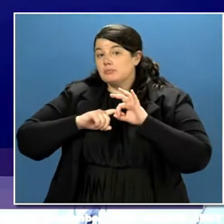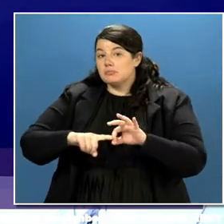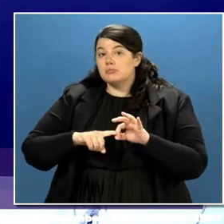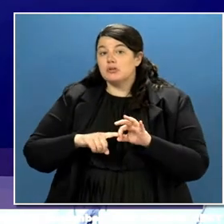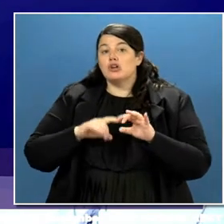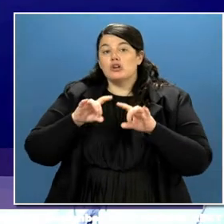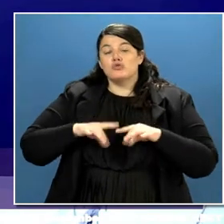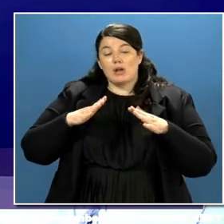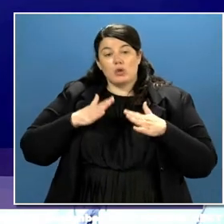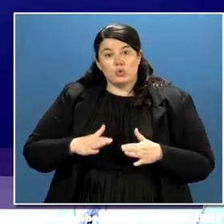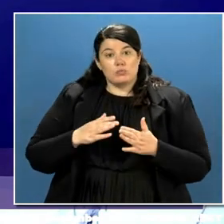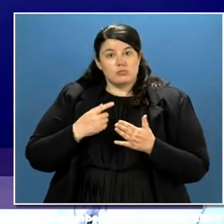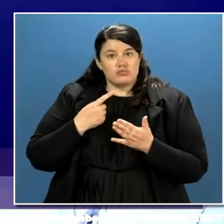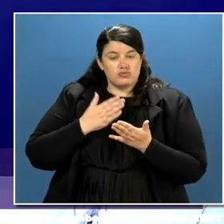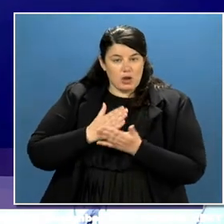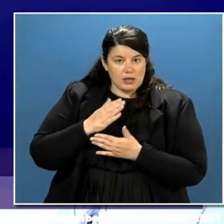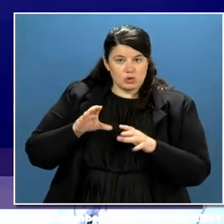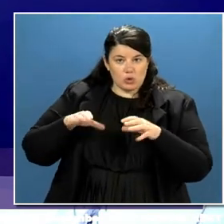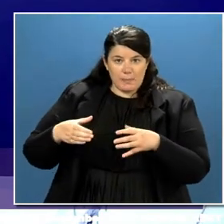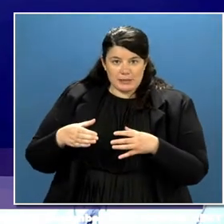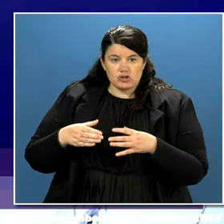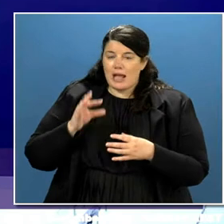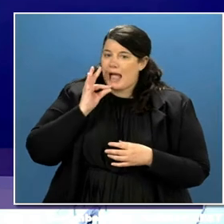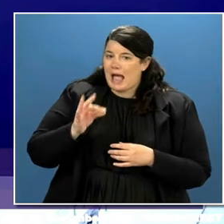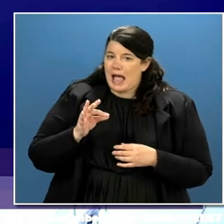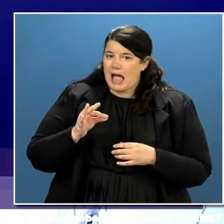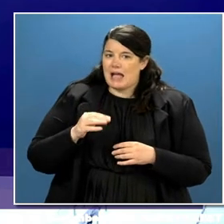legislation to enable it to have the powers that the ACCC has to bring